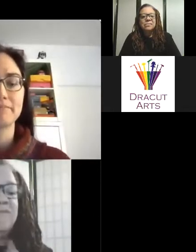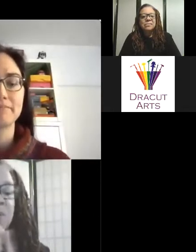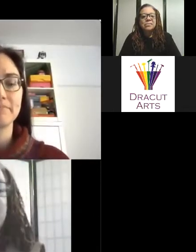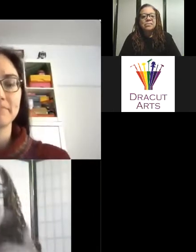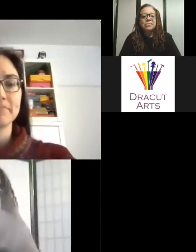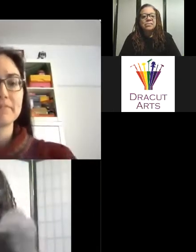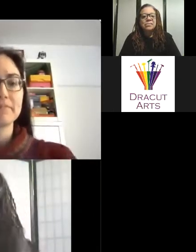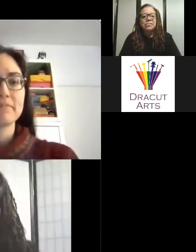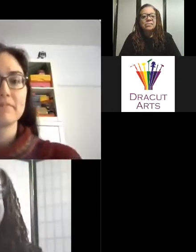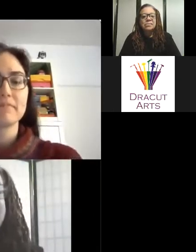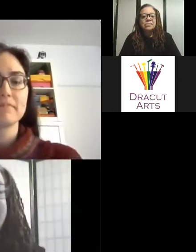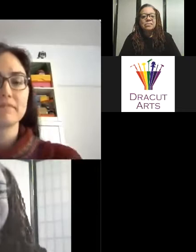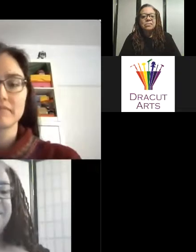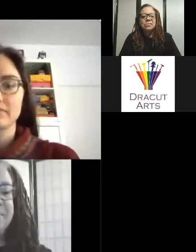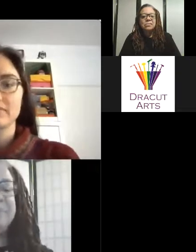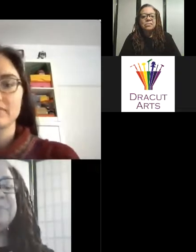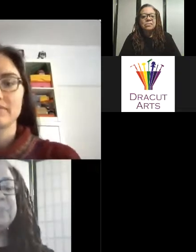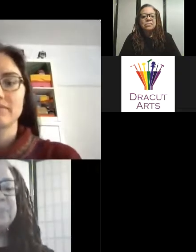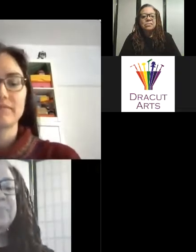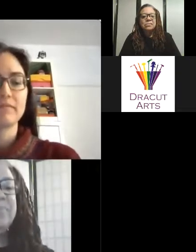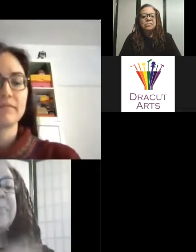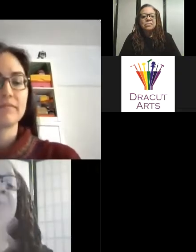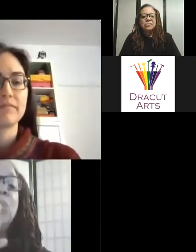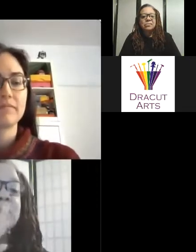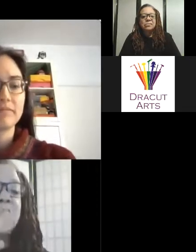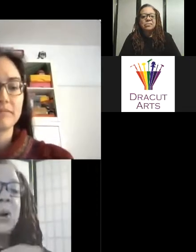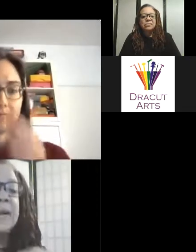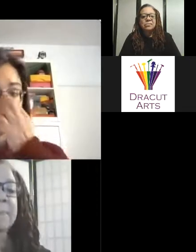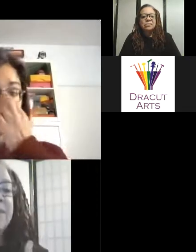um we were talking about this on the Patreon, I think I posted this.